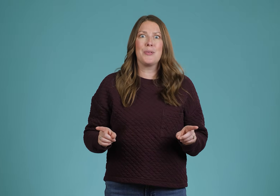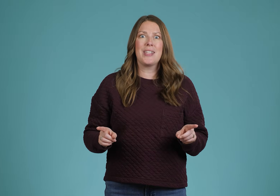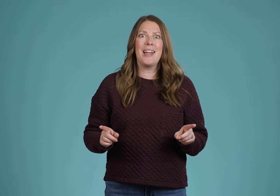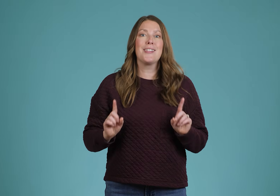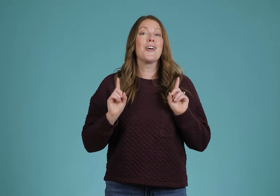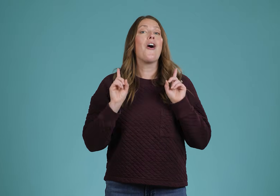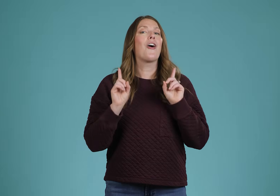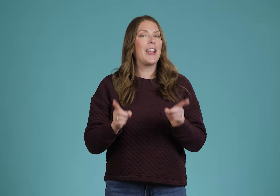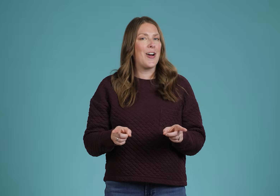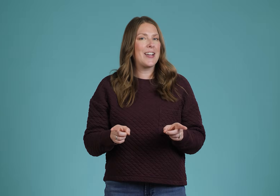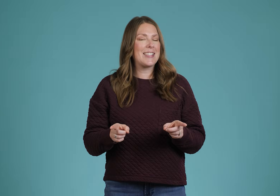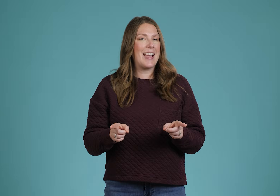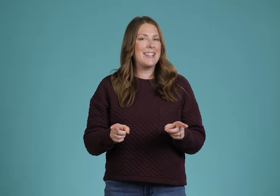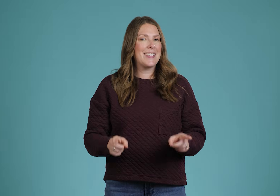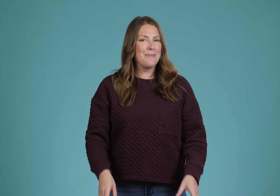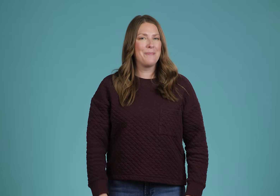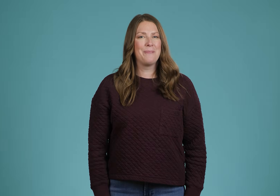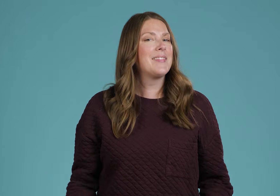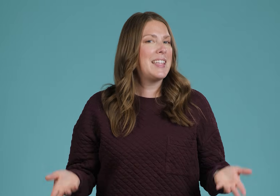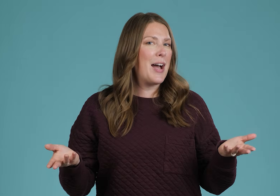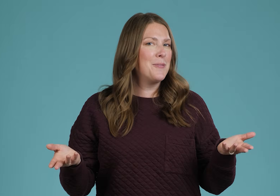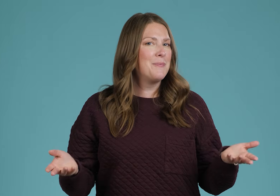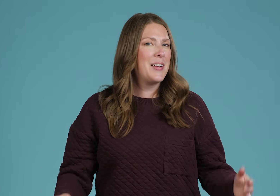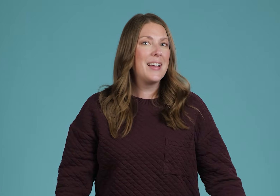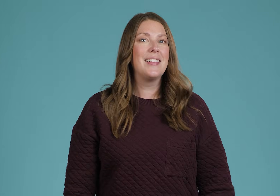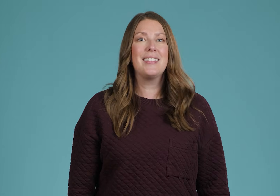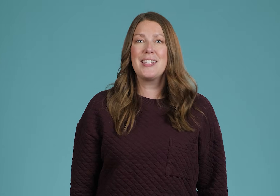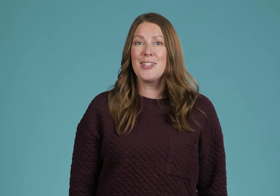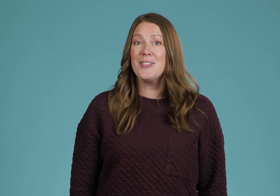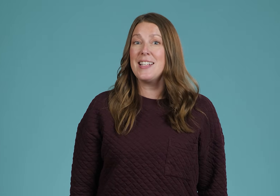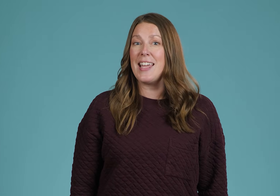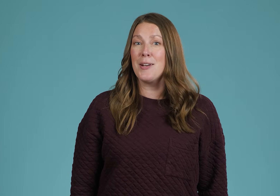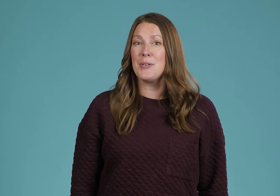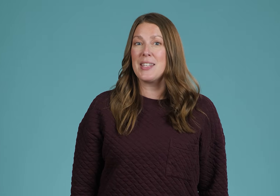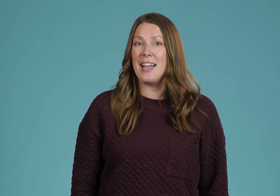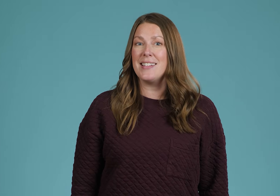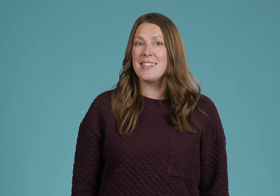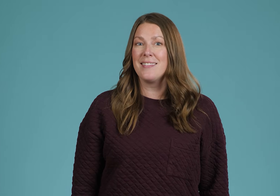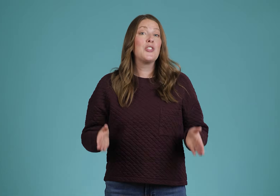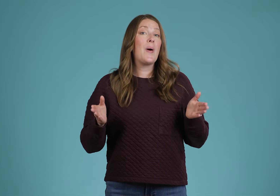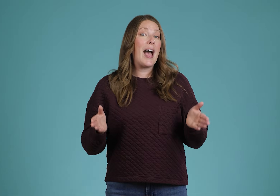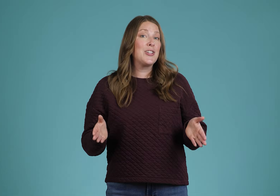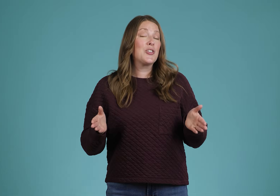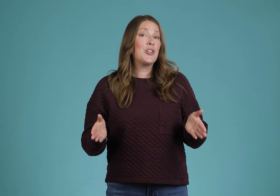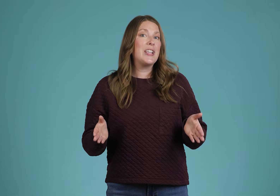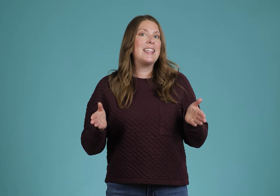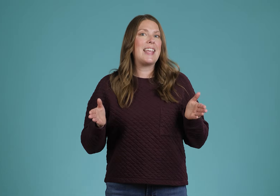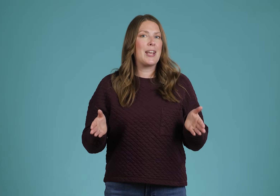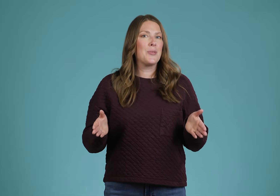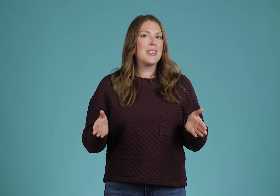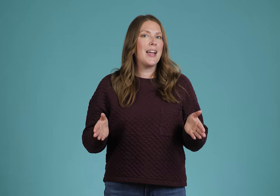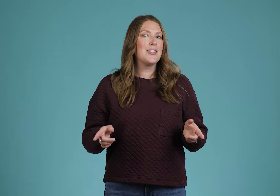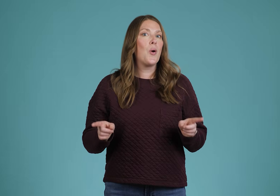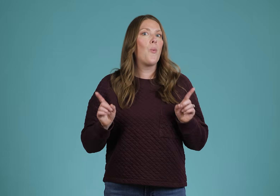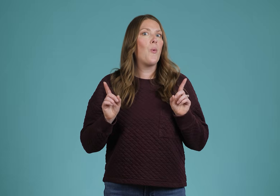animal signs are iconic signs. Now, let's learn these animal signs. So, as